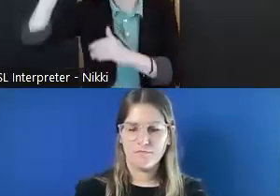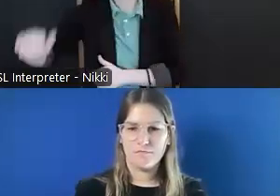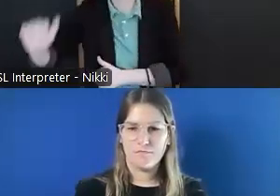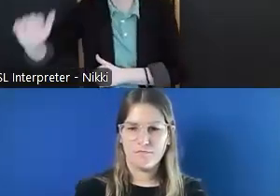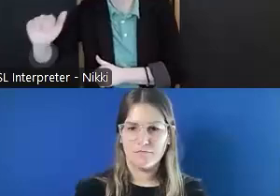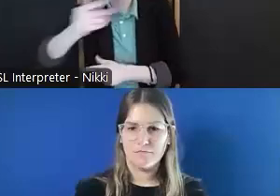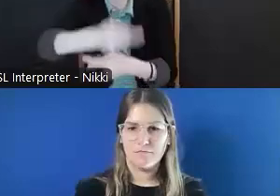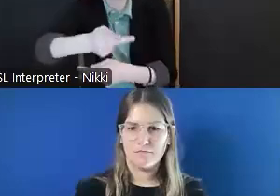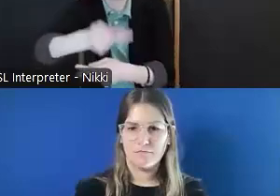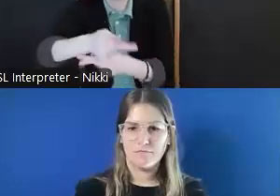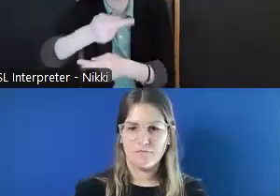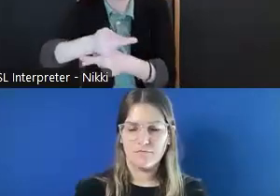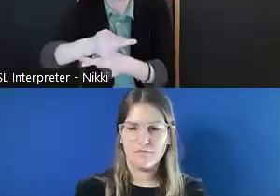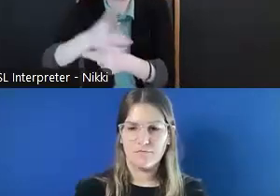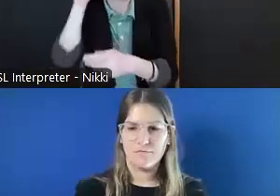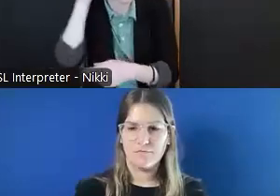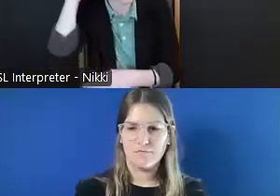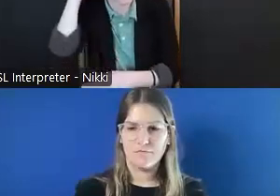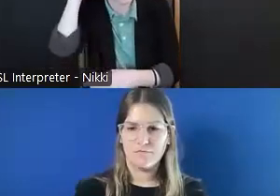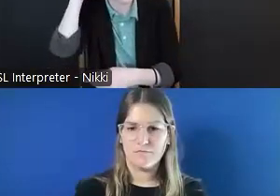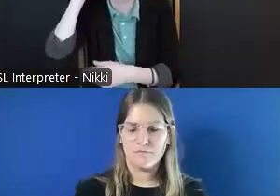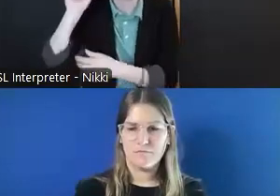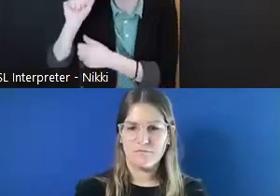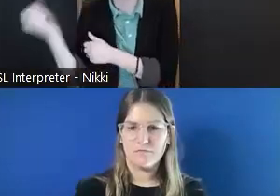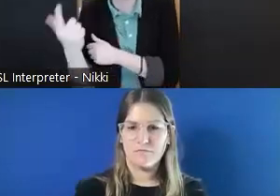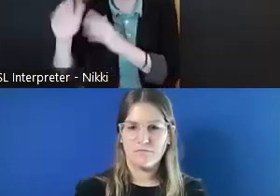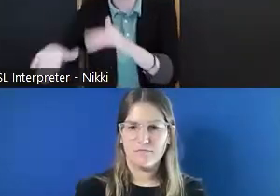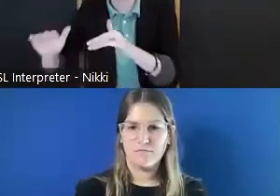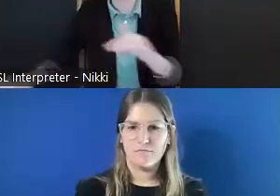participate and they couldn't decide who would participate so it just kind of pointed to this